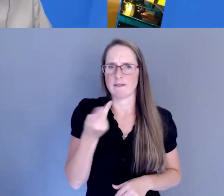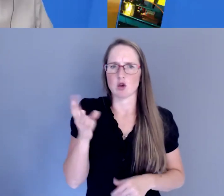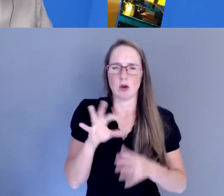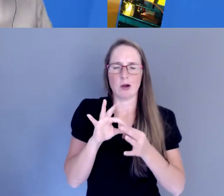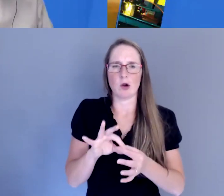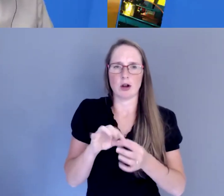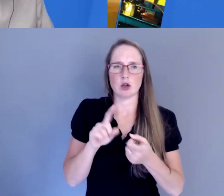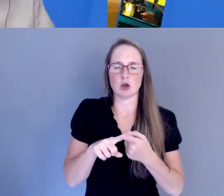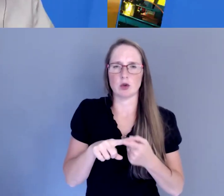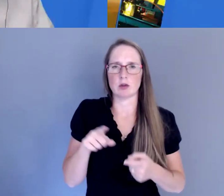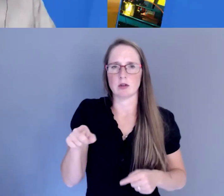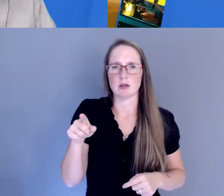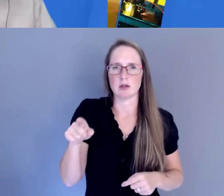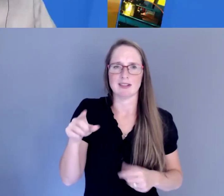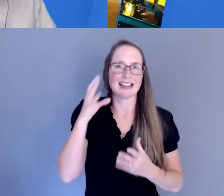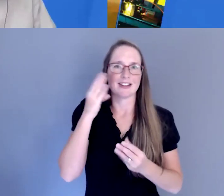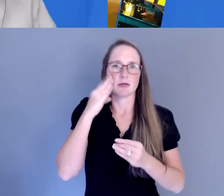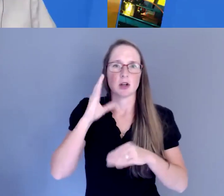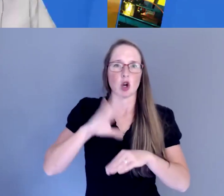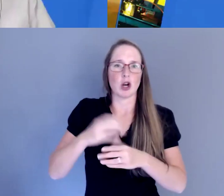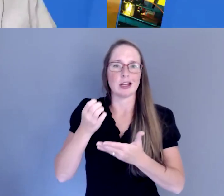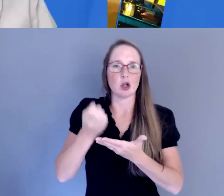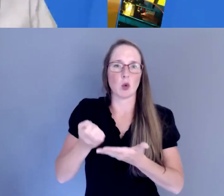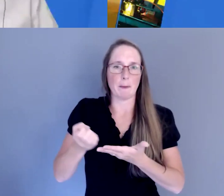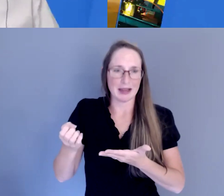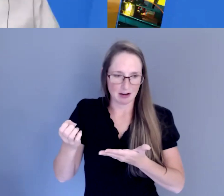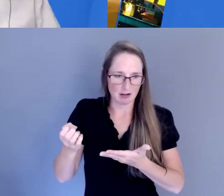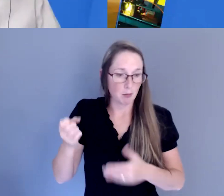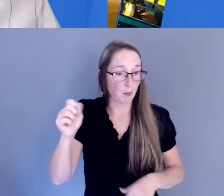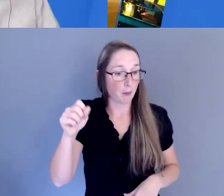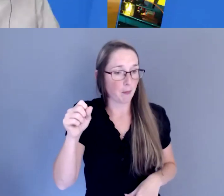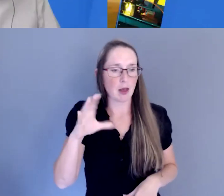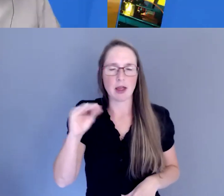the information on equipment. The question was regarding